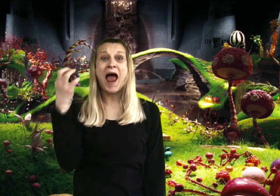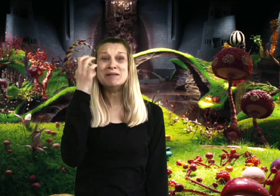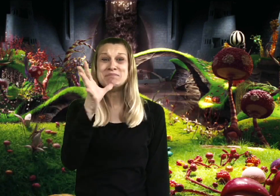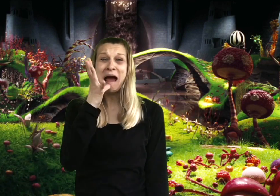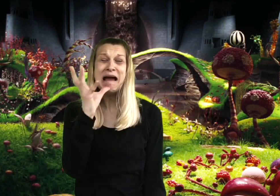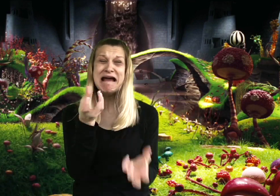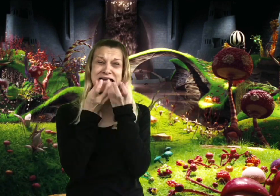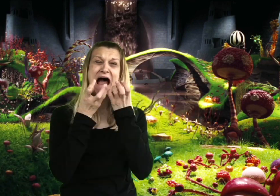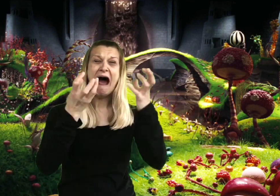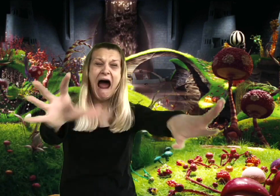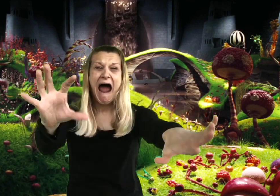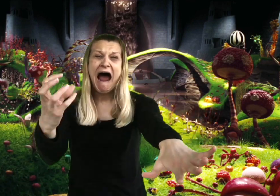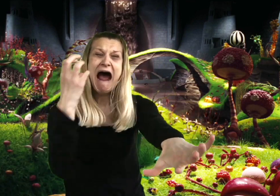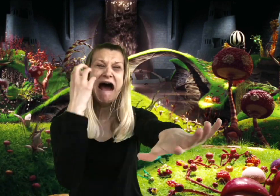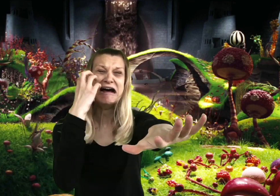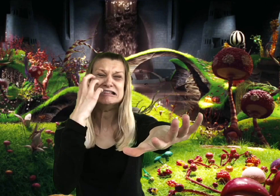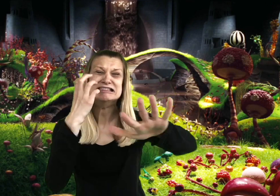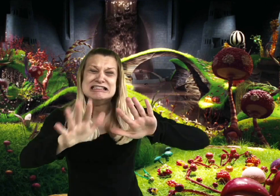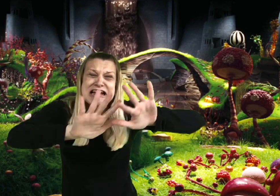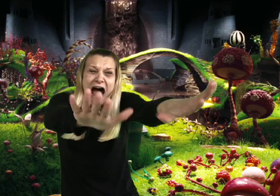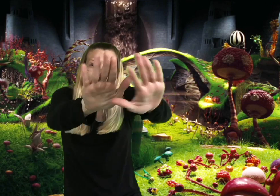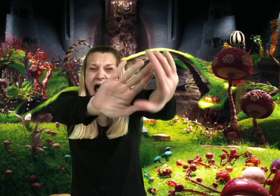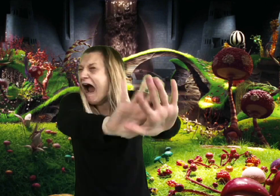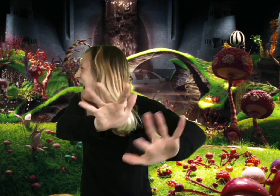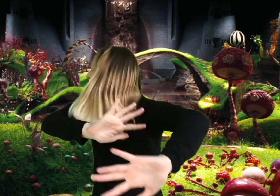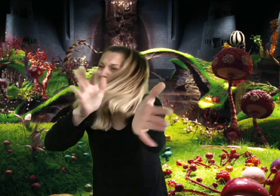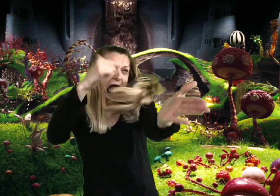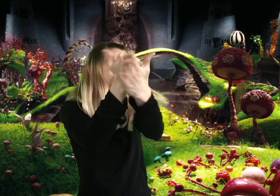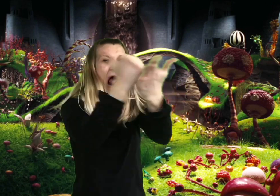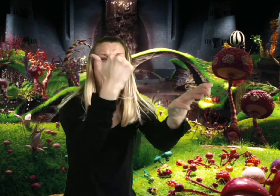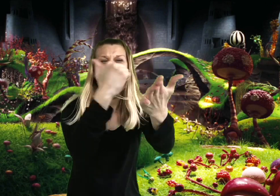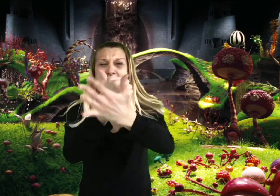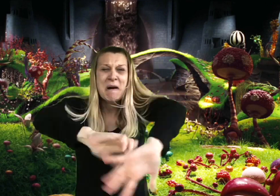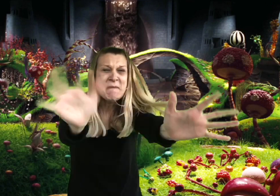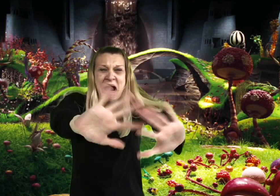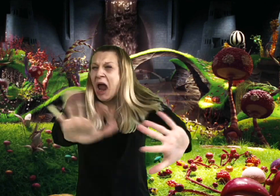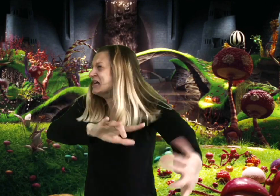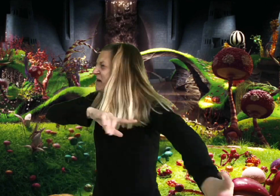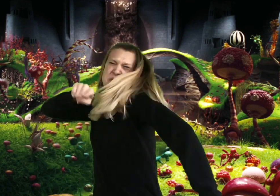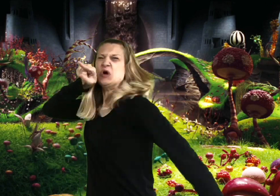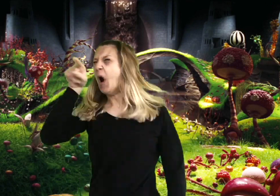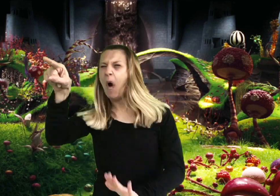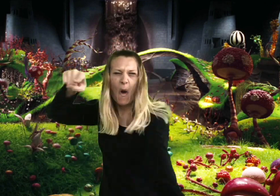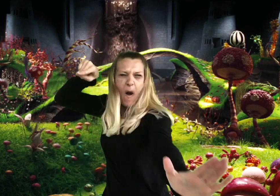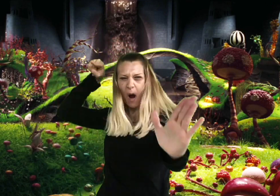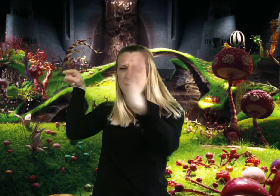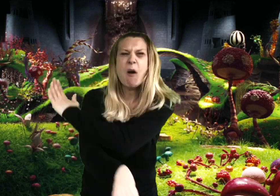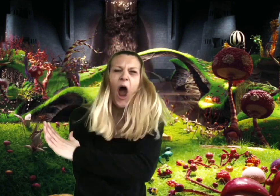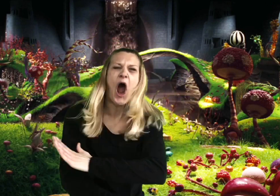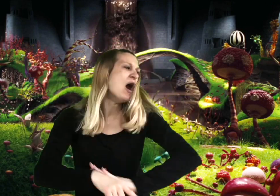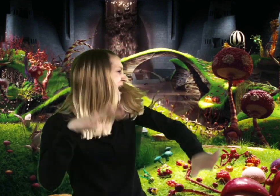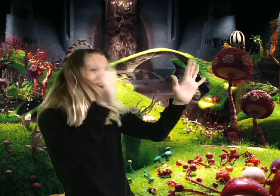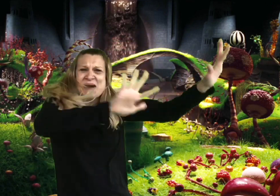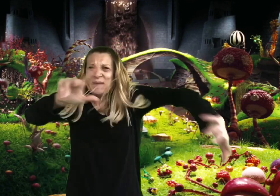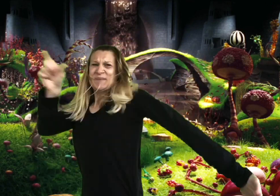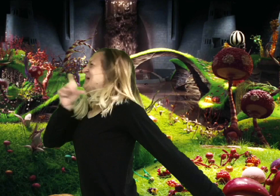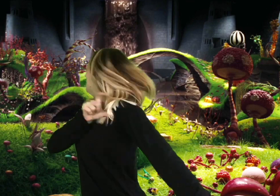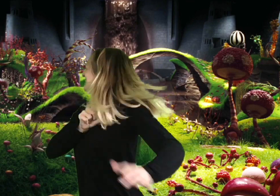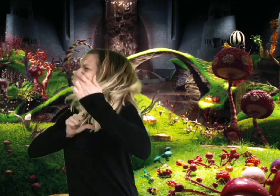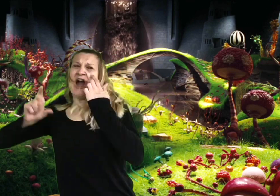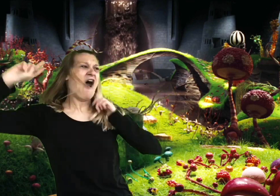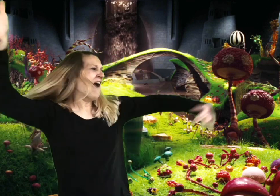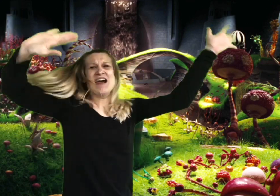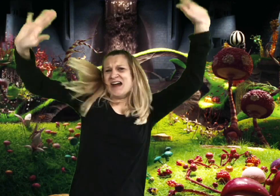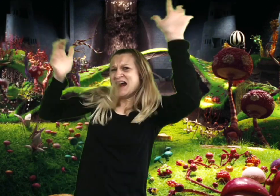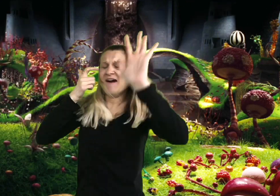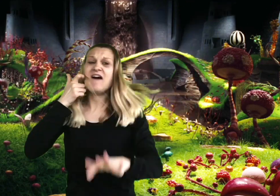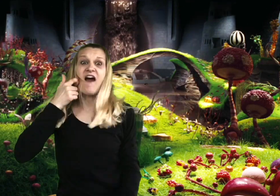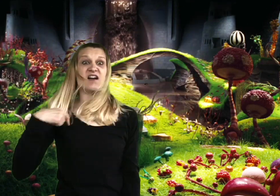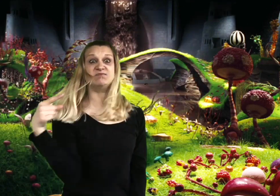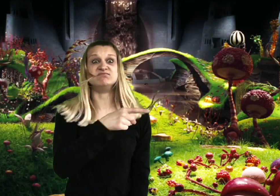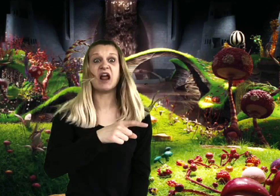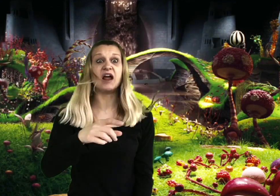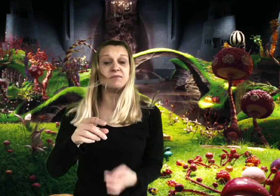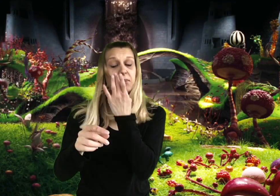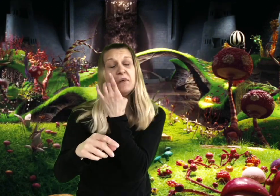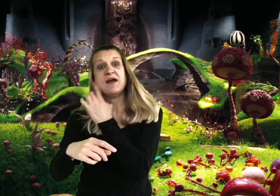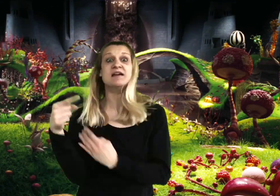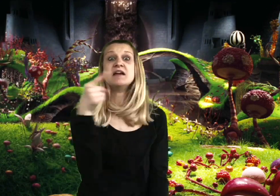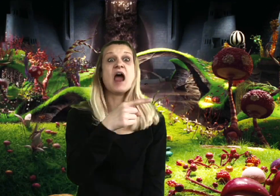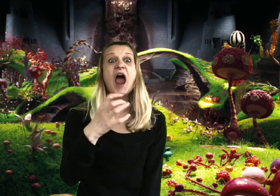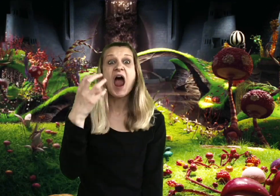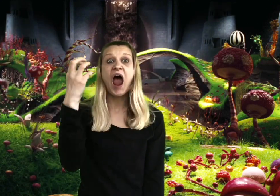"Augustus! Help! You murder! Police!" screamed Mrs. Gloop.